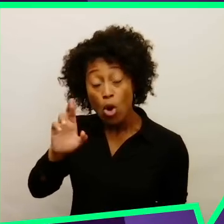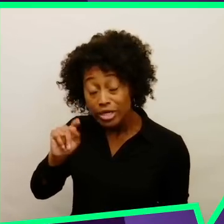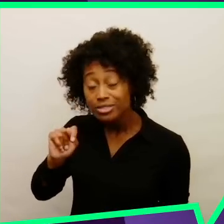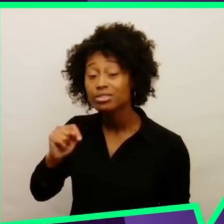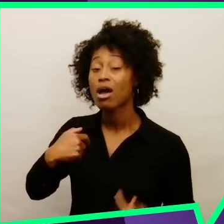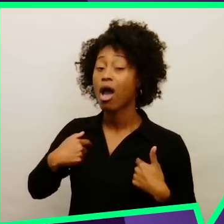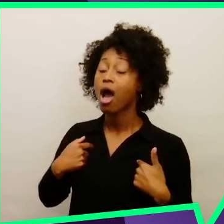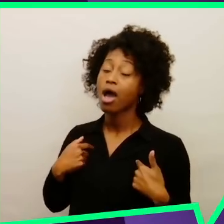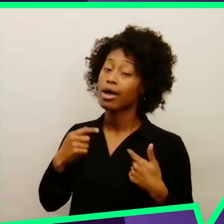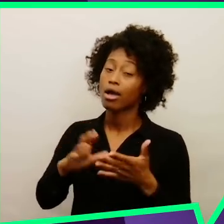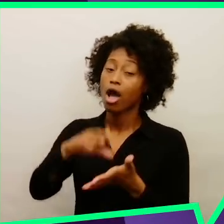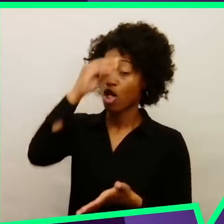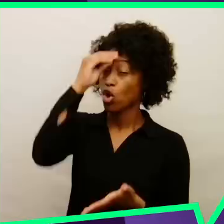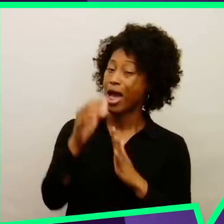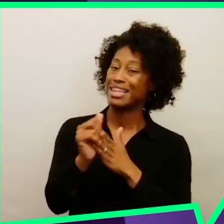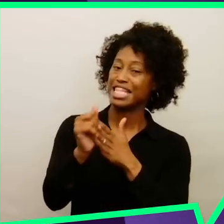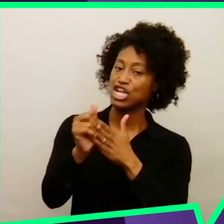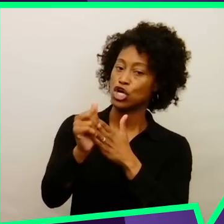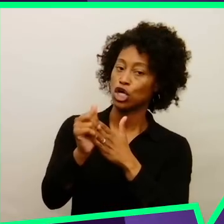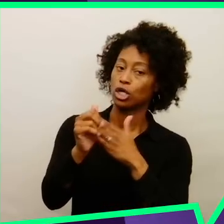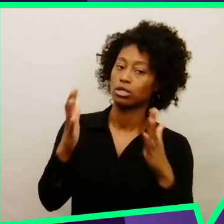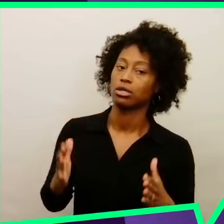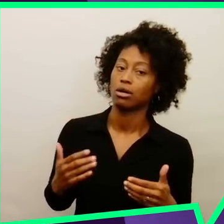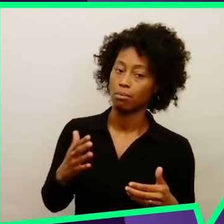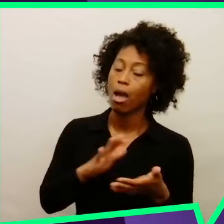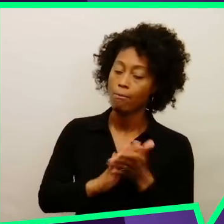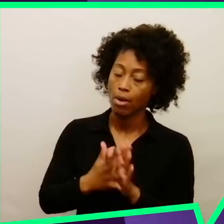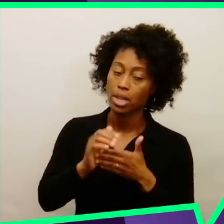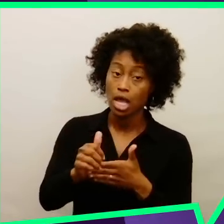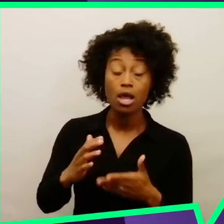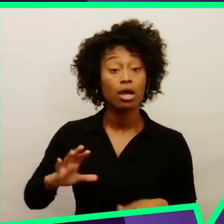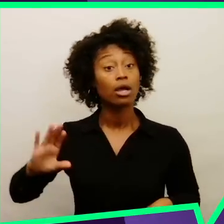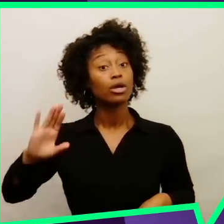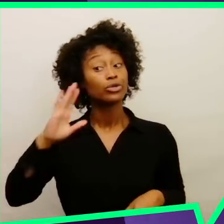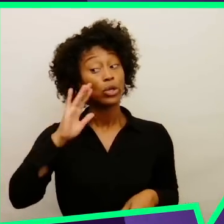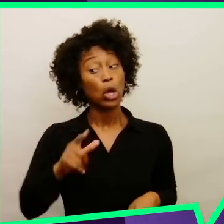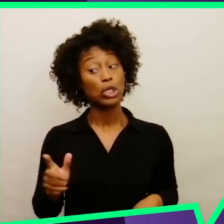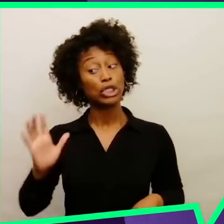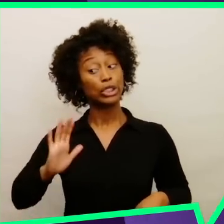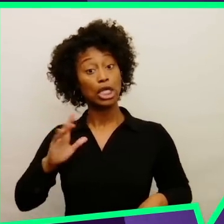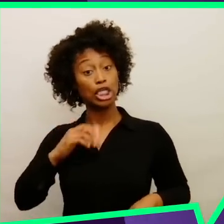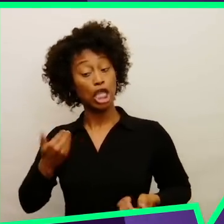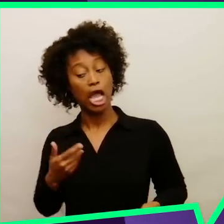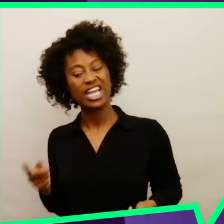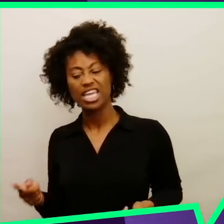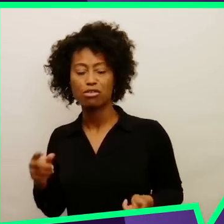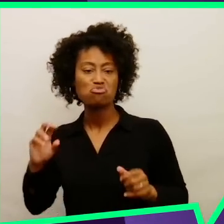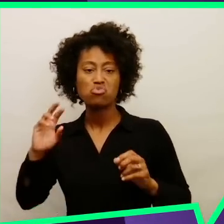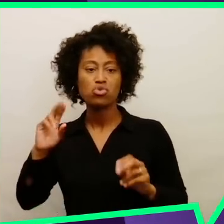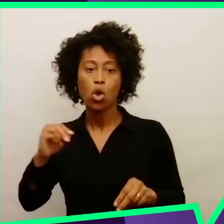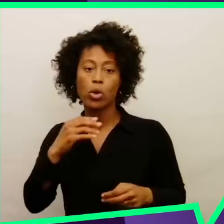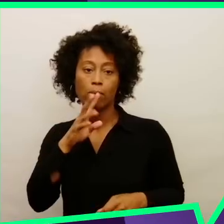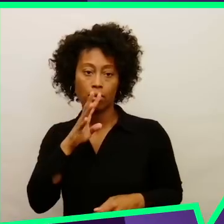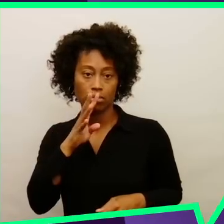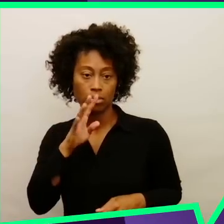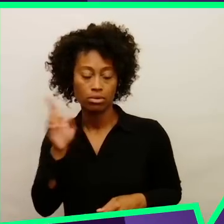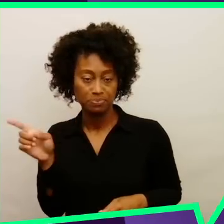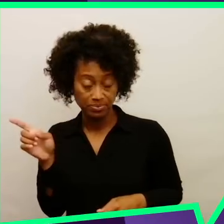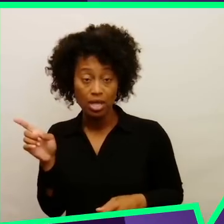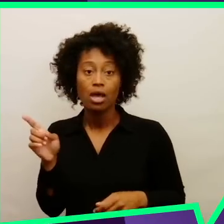At a young age, he was pretty much nonverbal. And through time and through training, he grew.